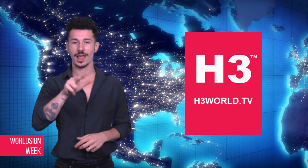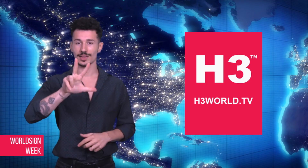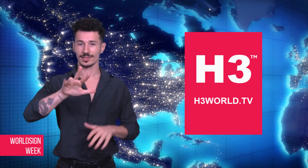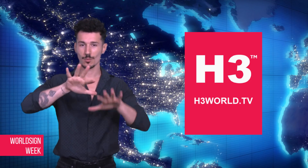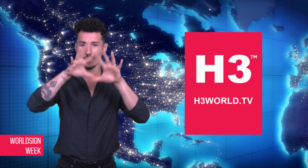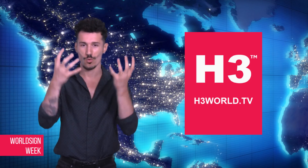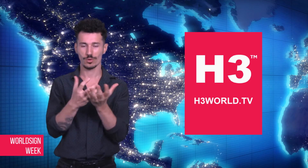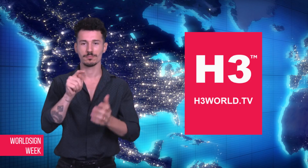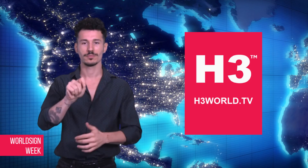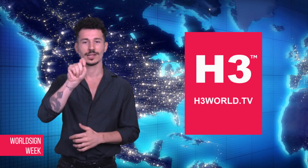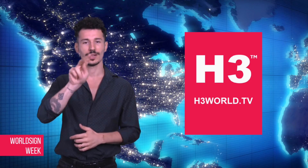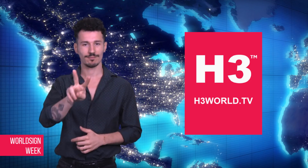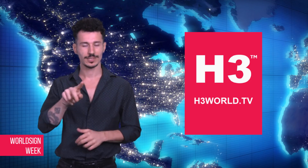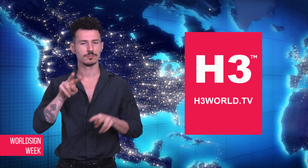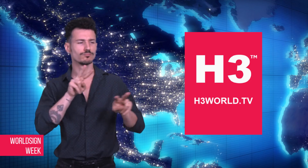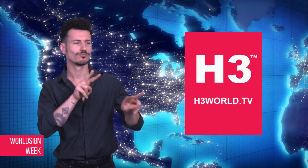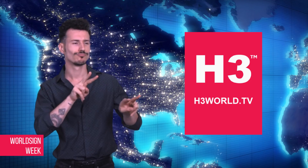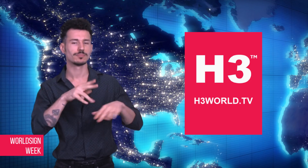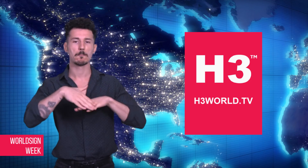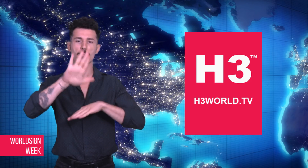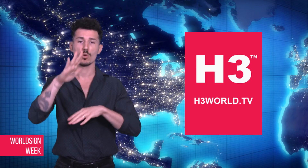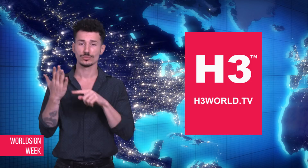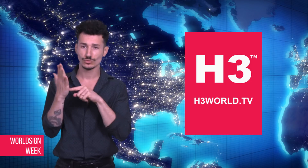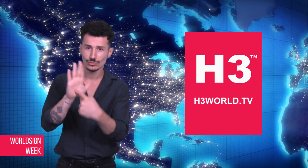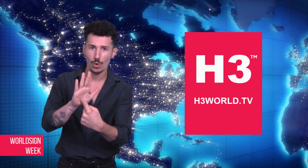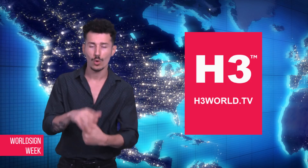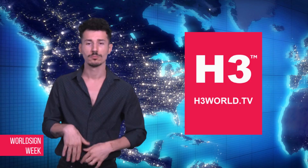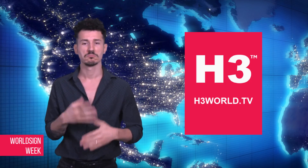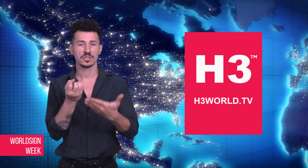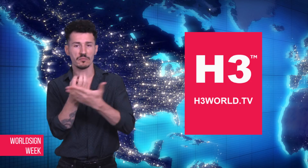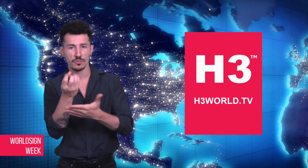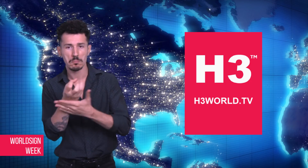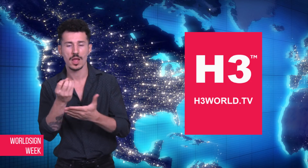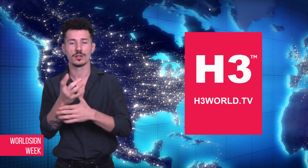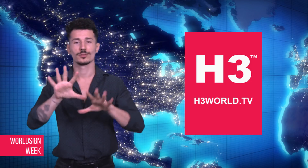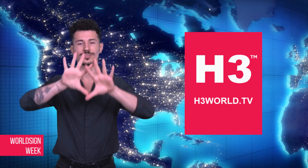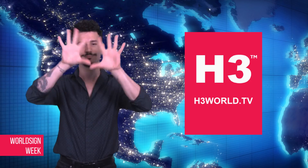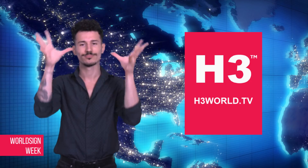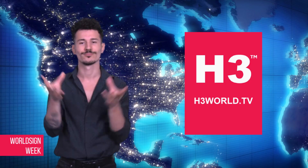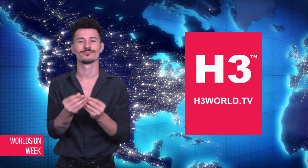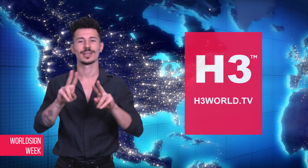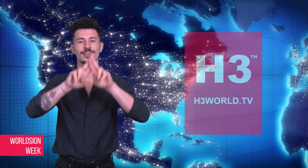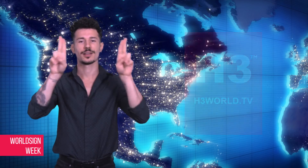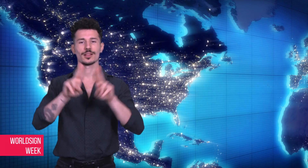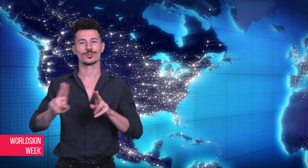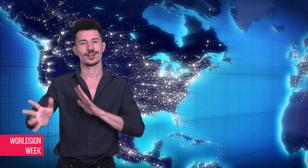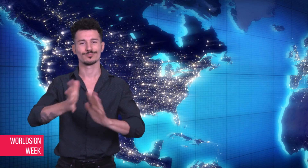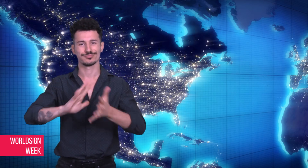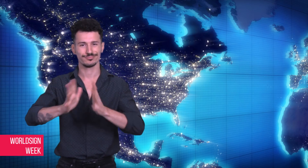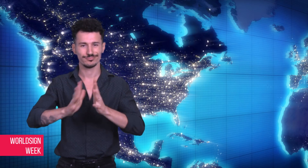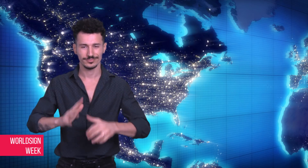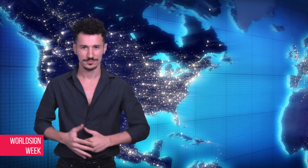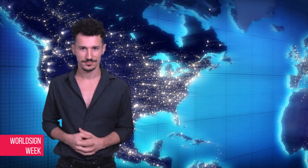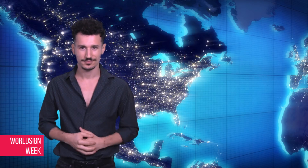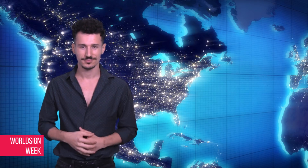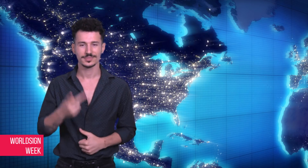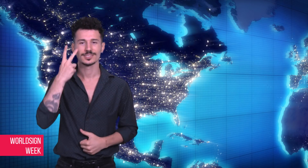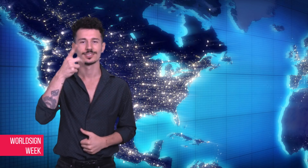visit H3WORLD.TV for more shows, all in International Sign.